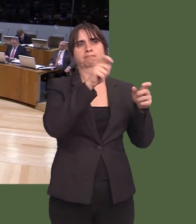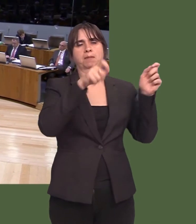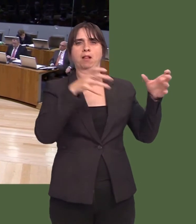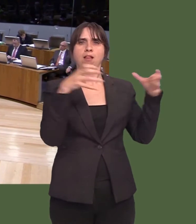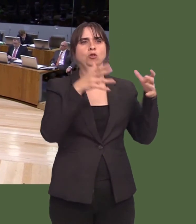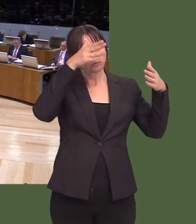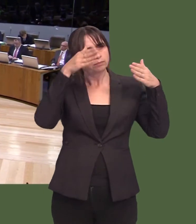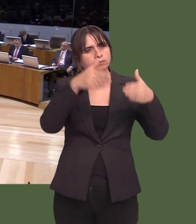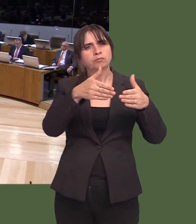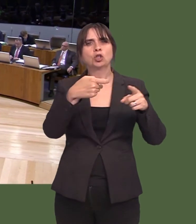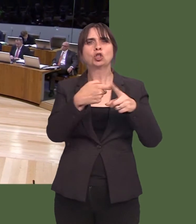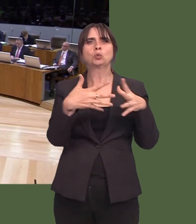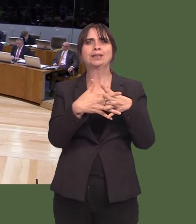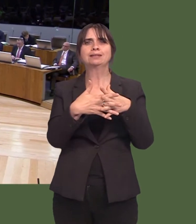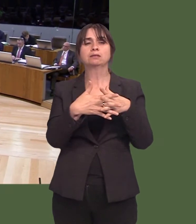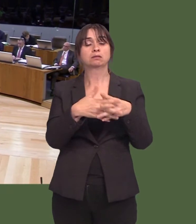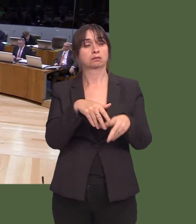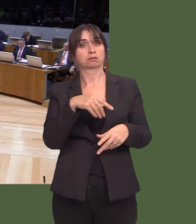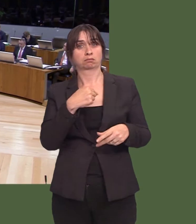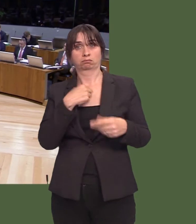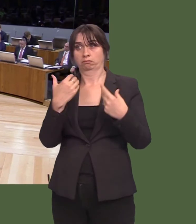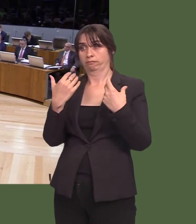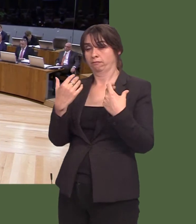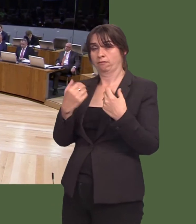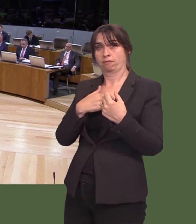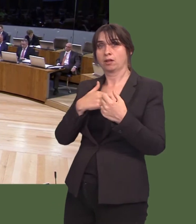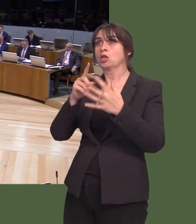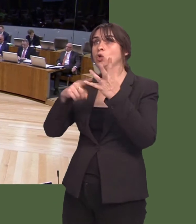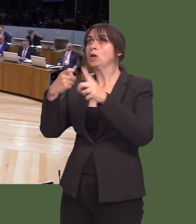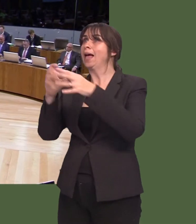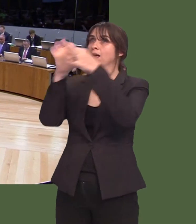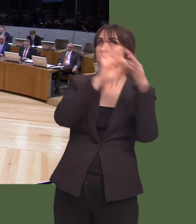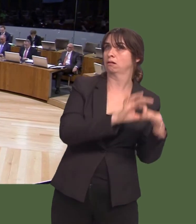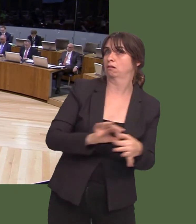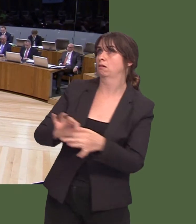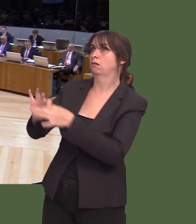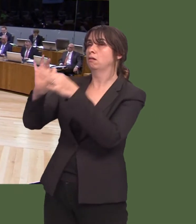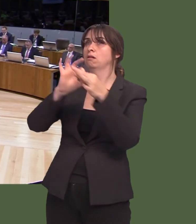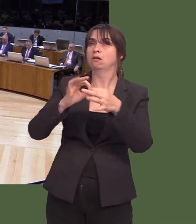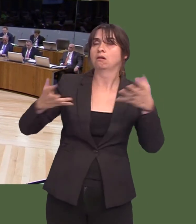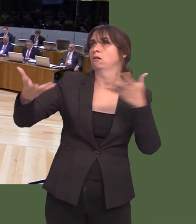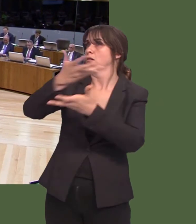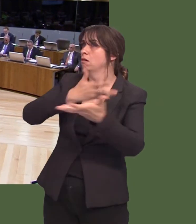We are working with partners across the United Kingdom on that.